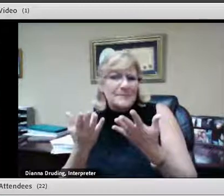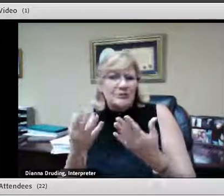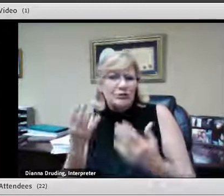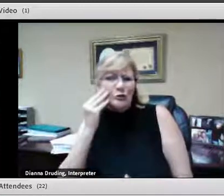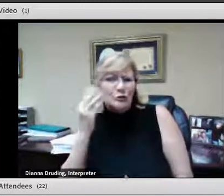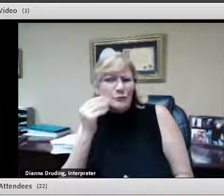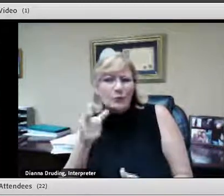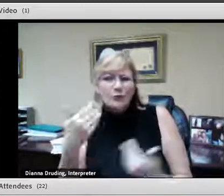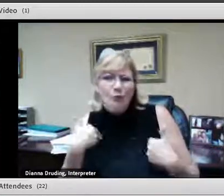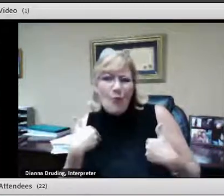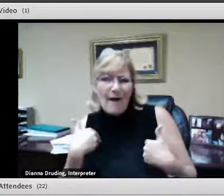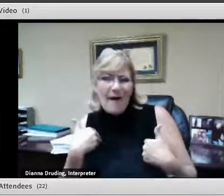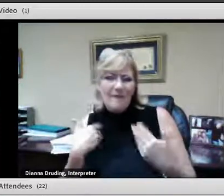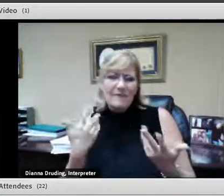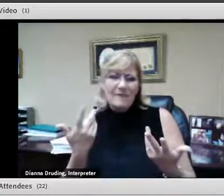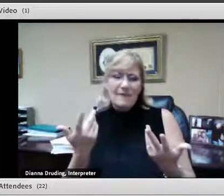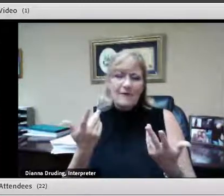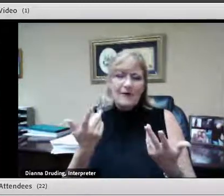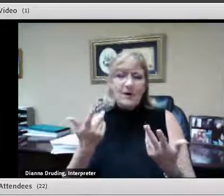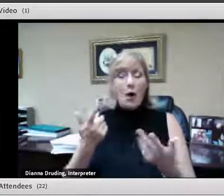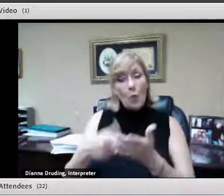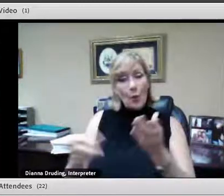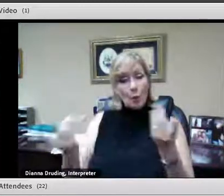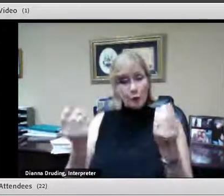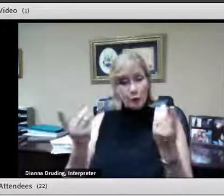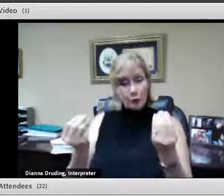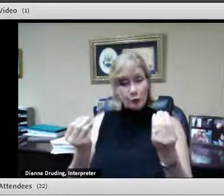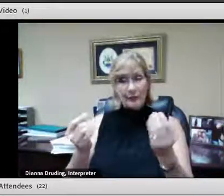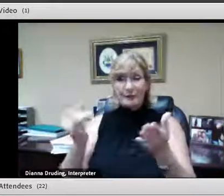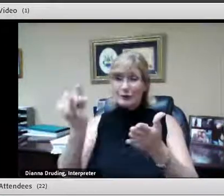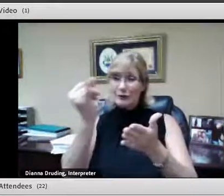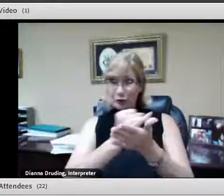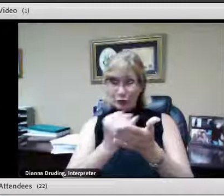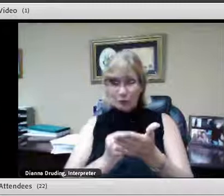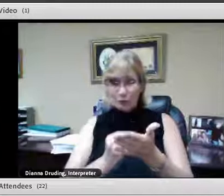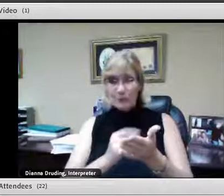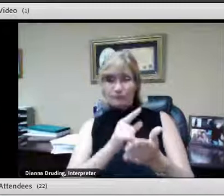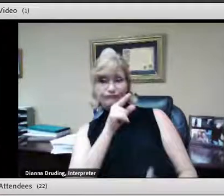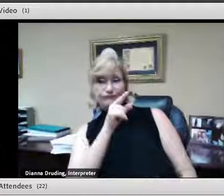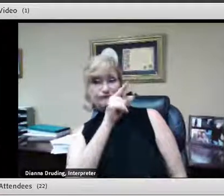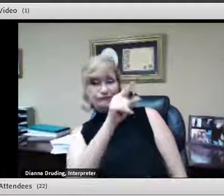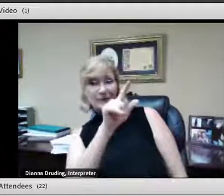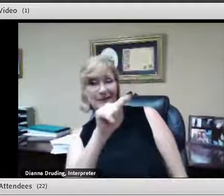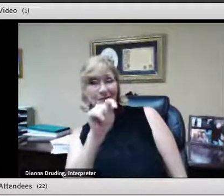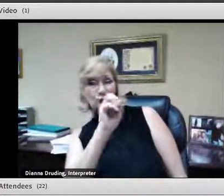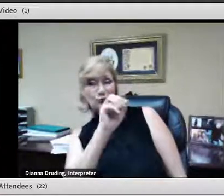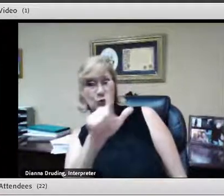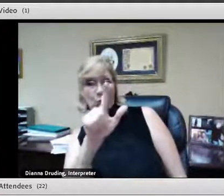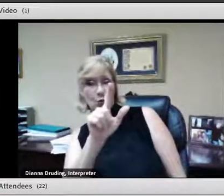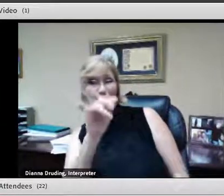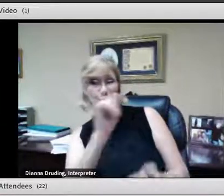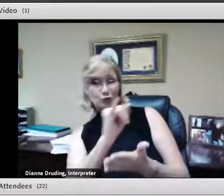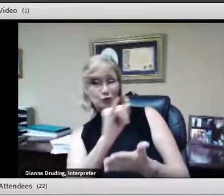So, what we're going to do is there is a draw tool up at the top. We like getting feedback from people